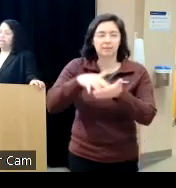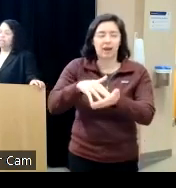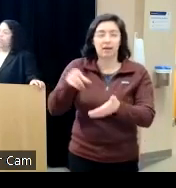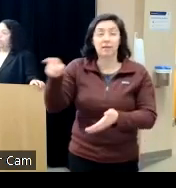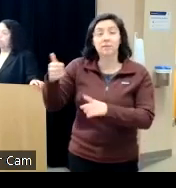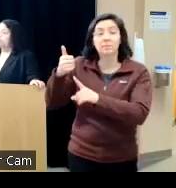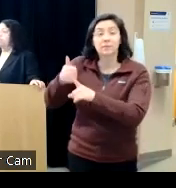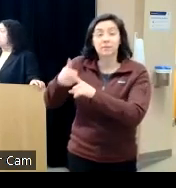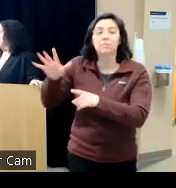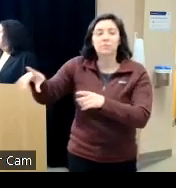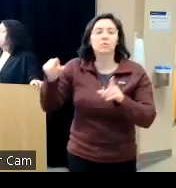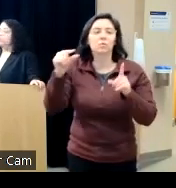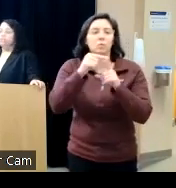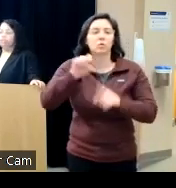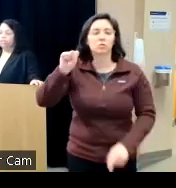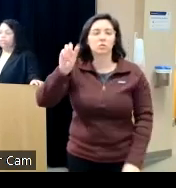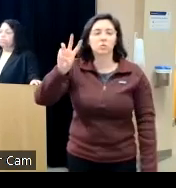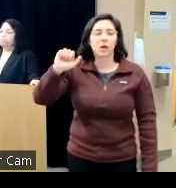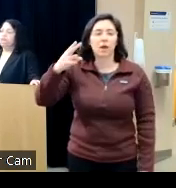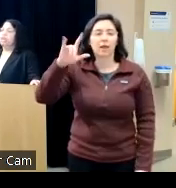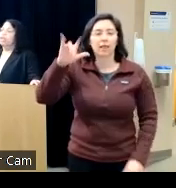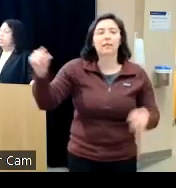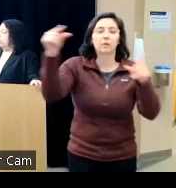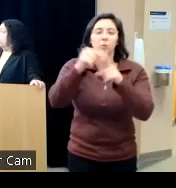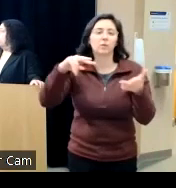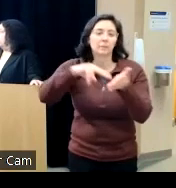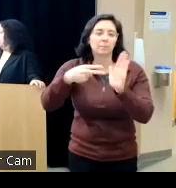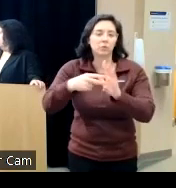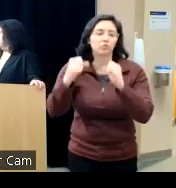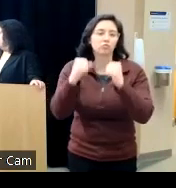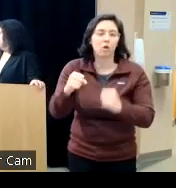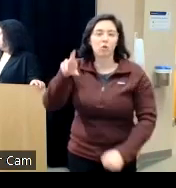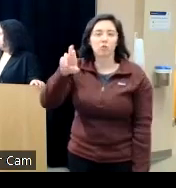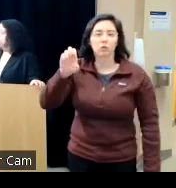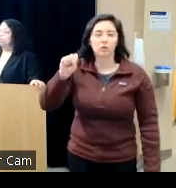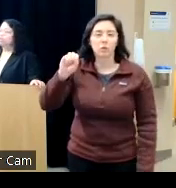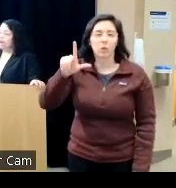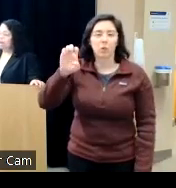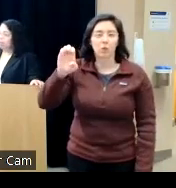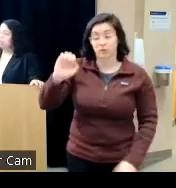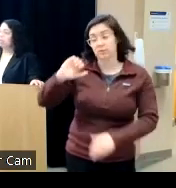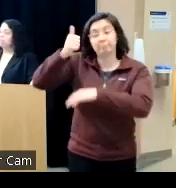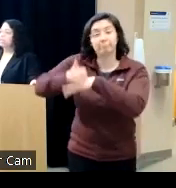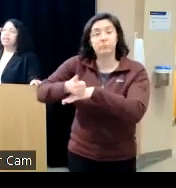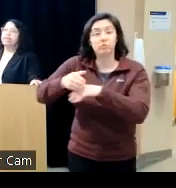a Swahili term that means strong or resolute he conducted a randomized controlled trial to look